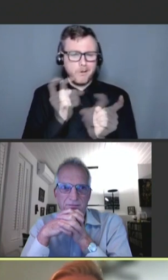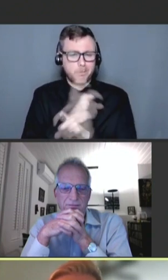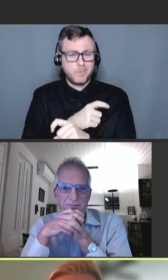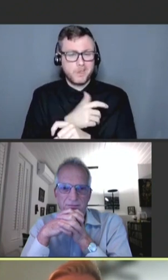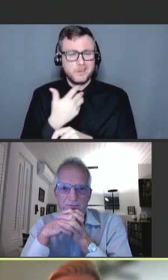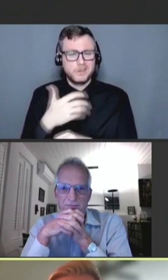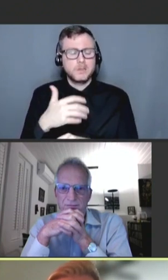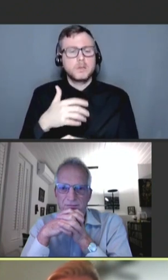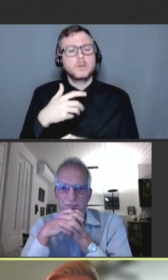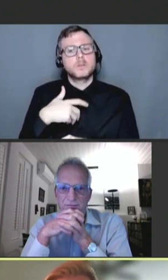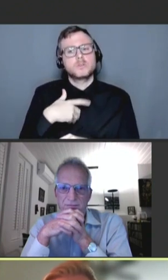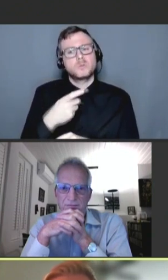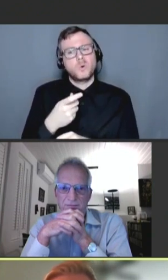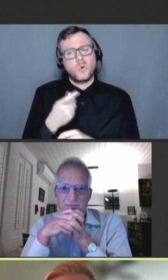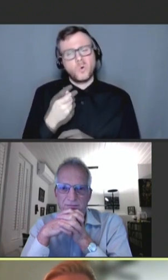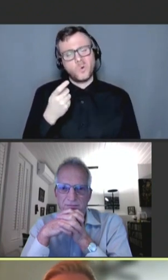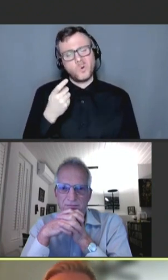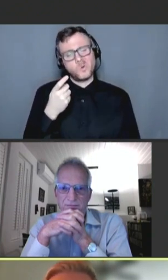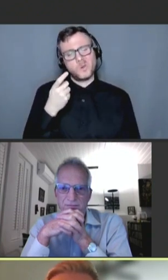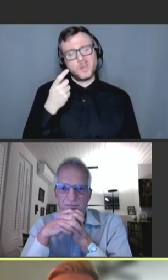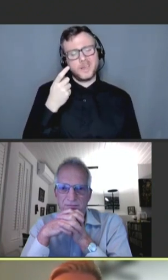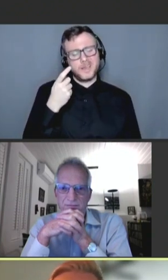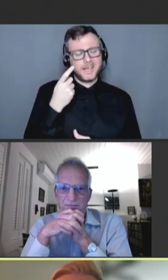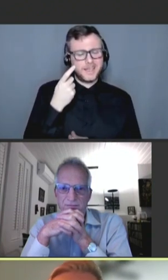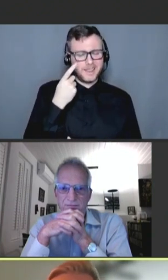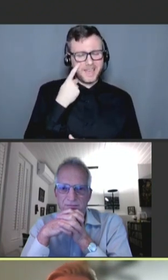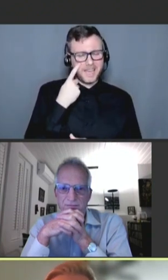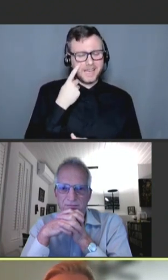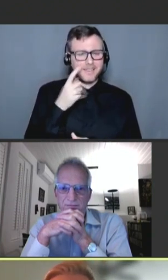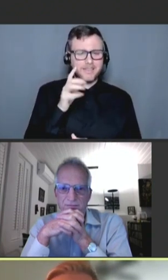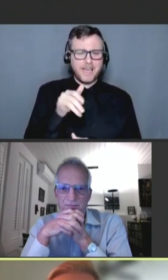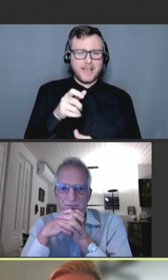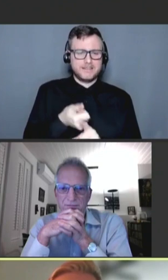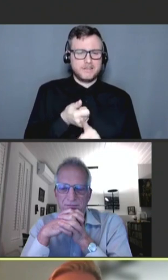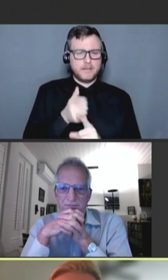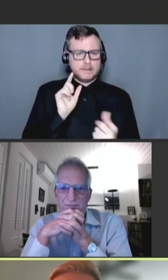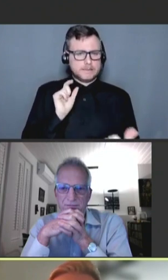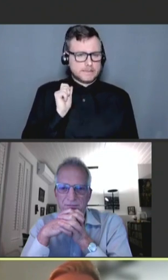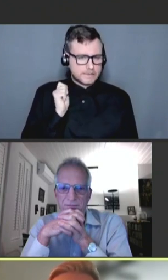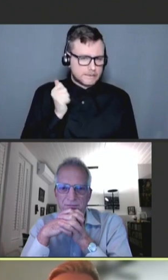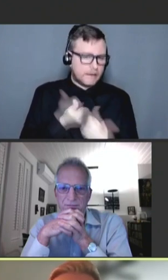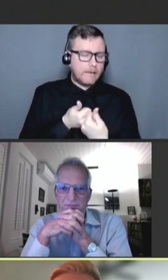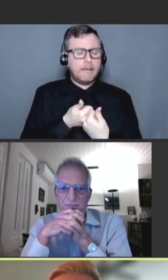has led to our -- I think, really big challenge in trying to understand this problem, just because